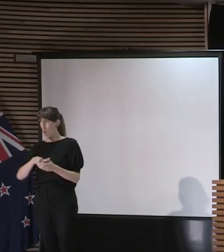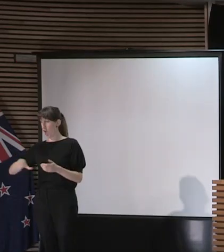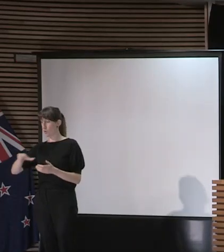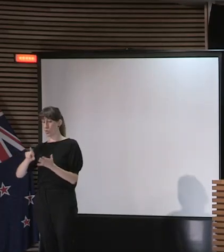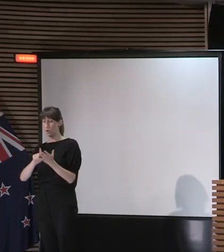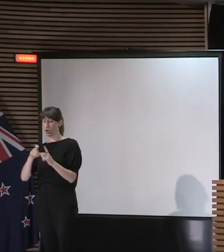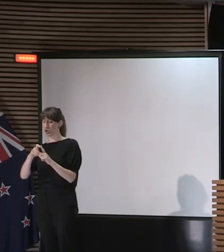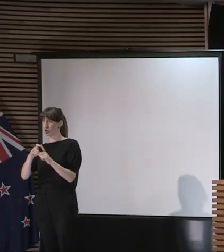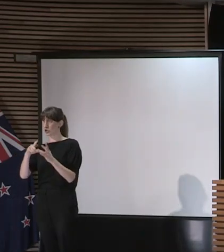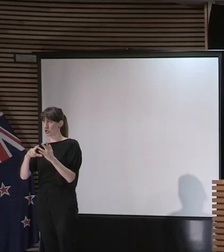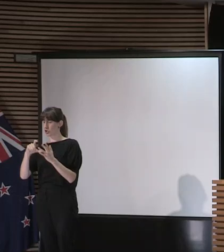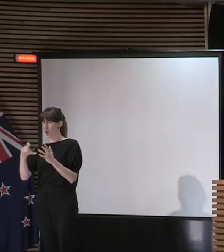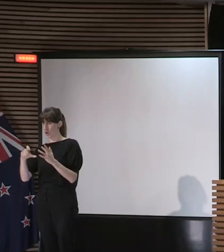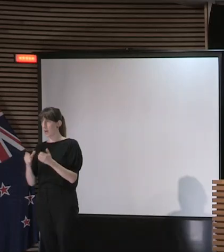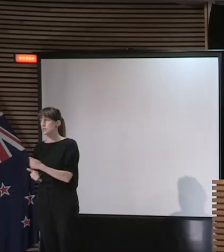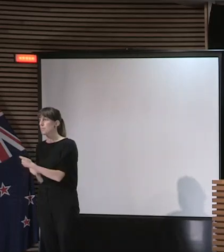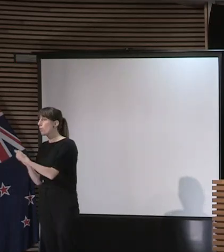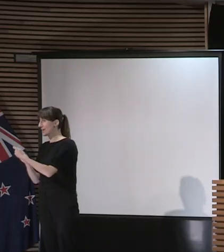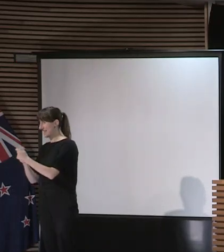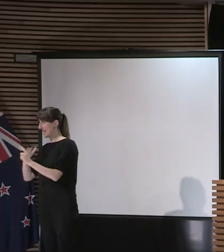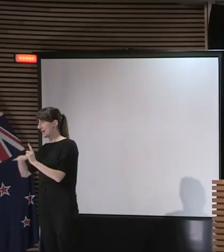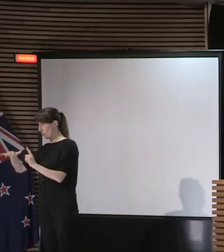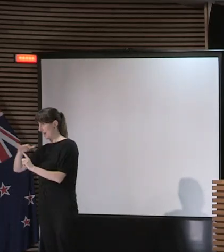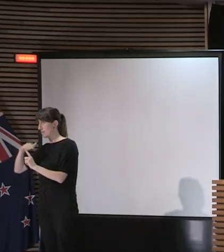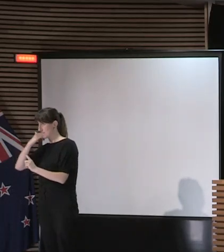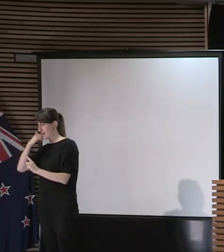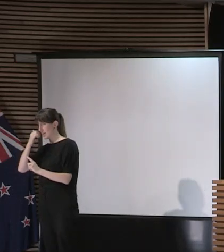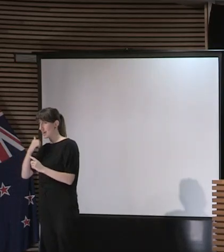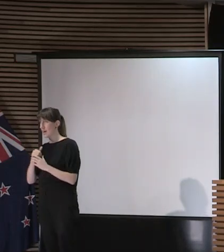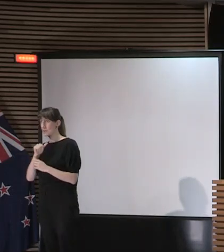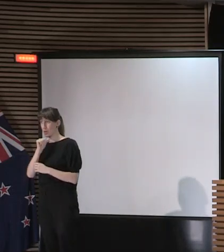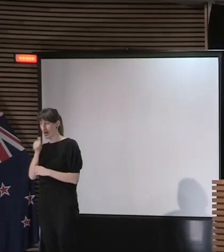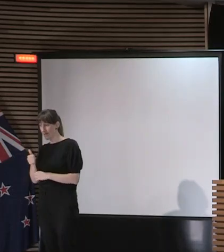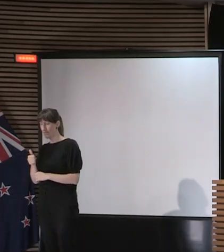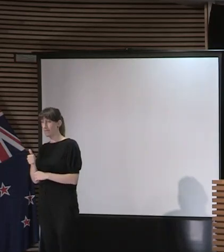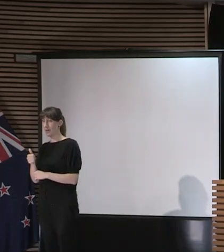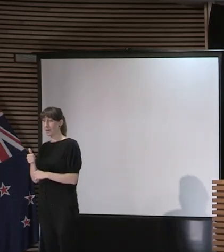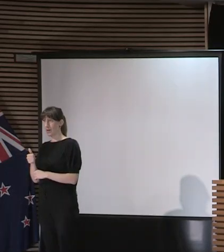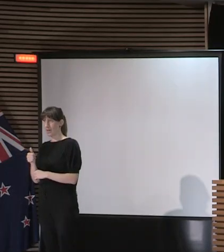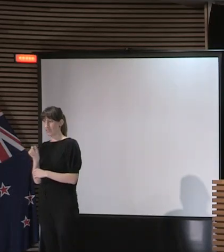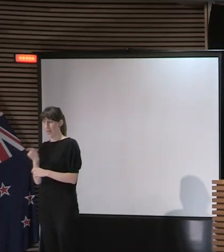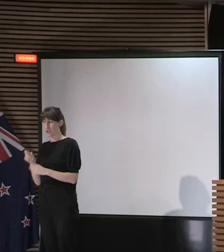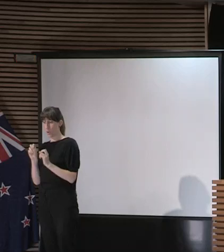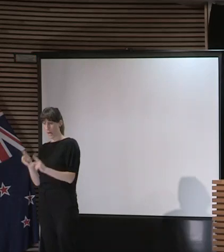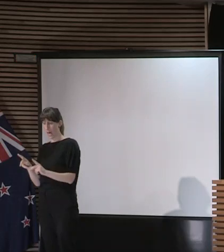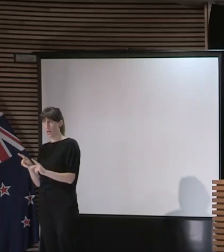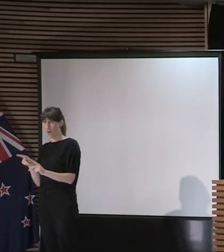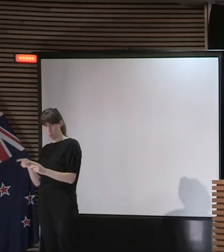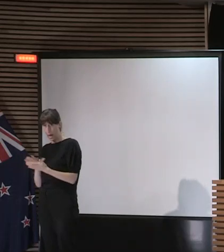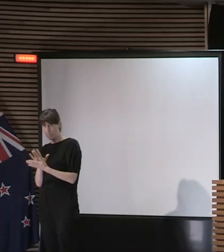permission for. So, in this case, the local DOC have shown some support